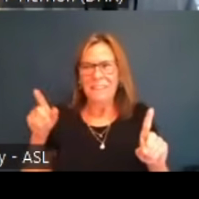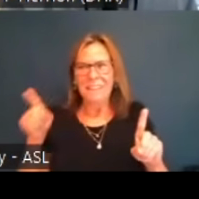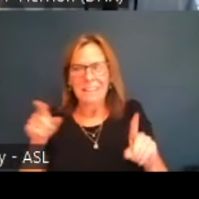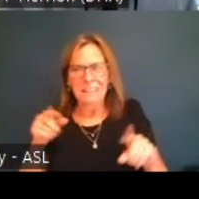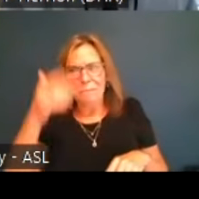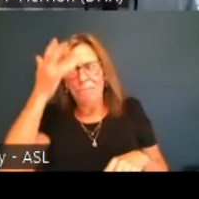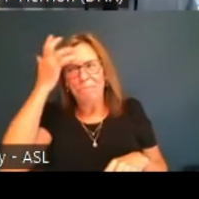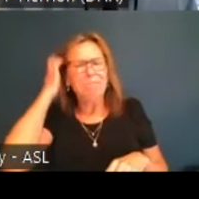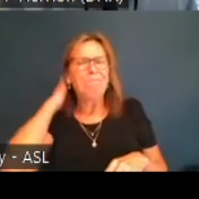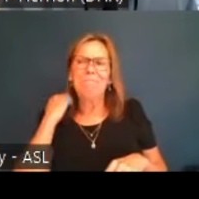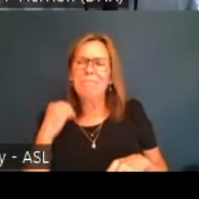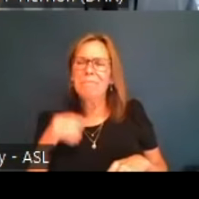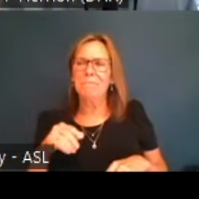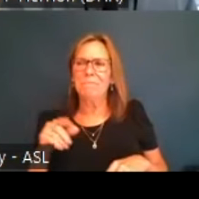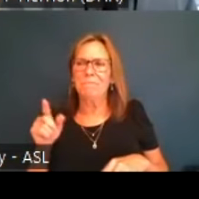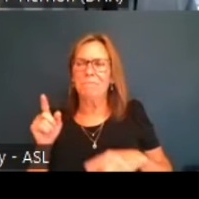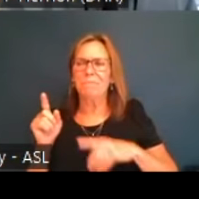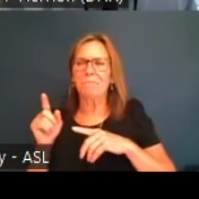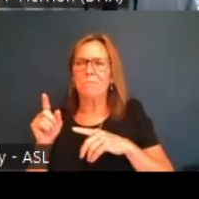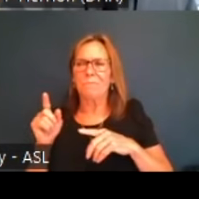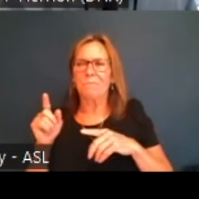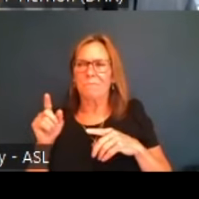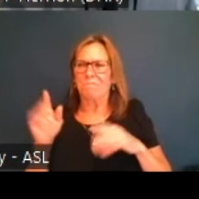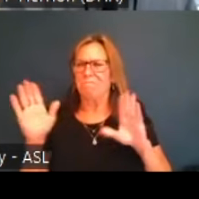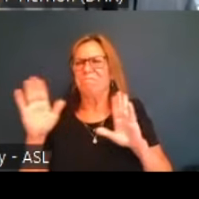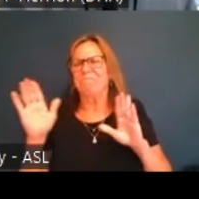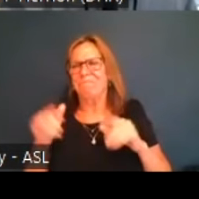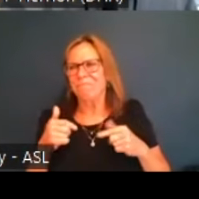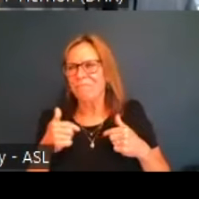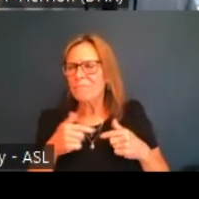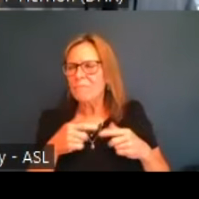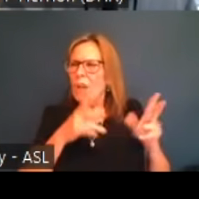speaking, I really don't know of any that are dedicated to that, So that would require both of us to do a bit of